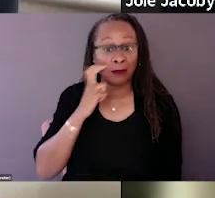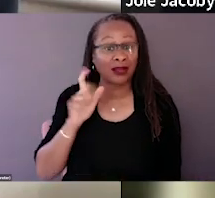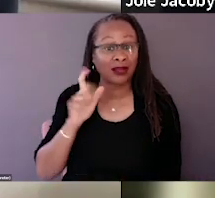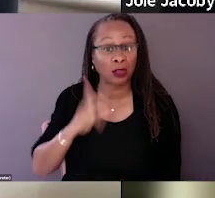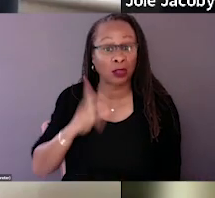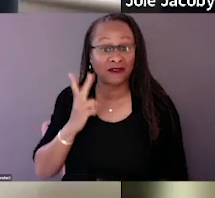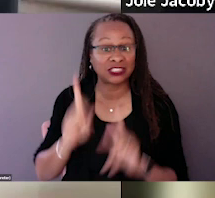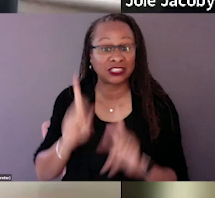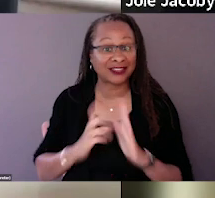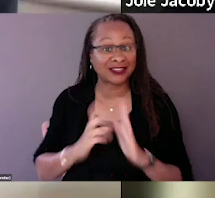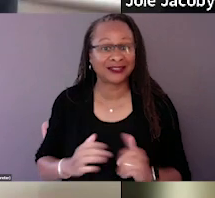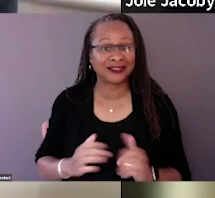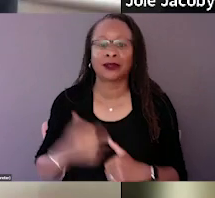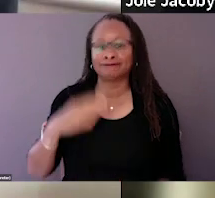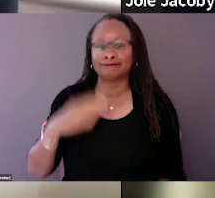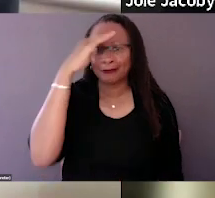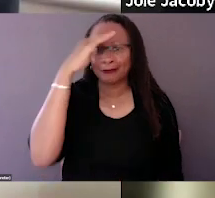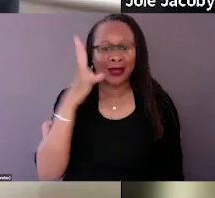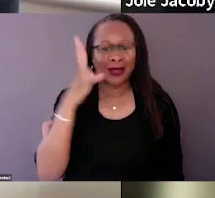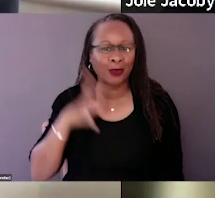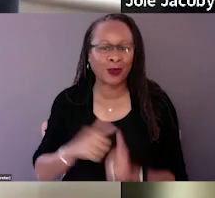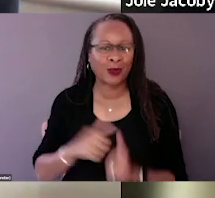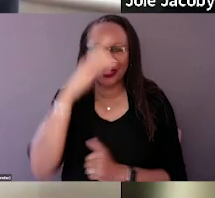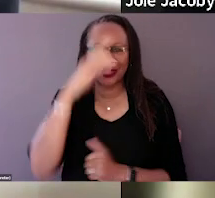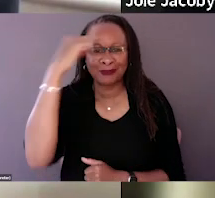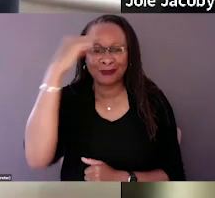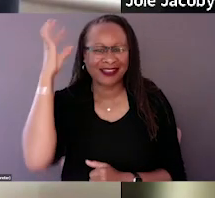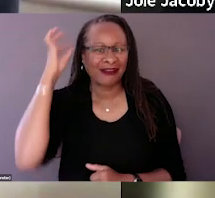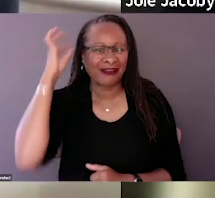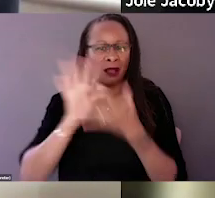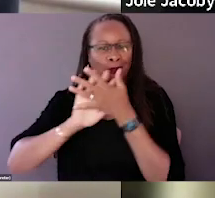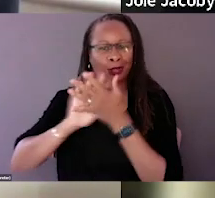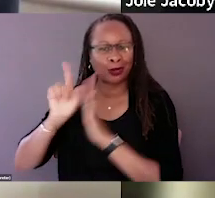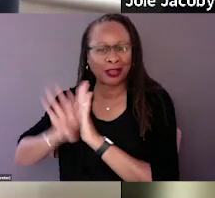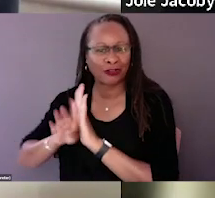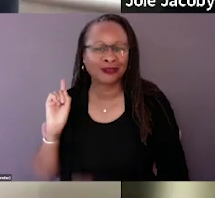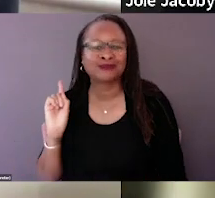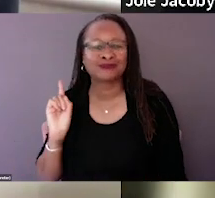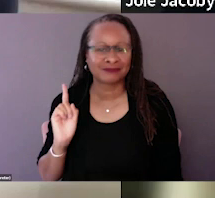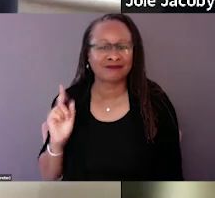I'm a Black woman with black hair with a blurred background. I'm wearing a black T-shirt,